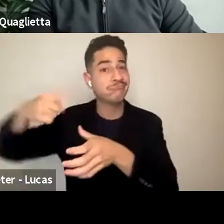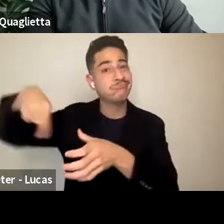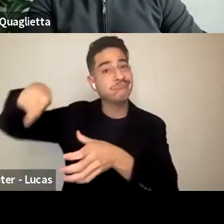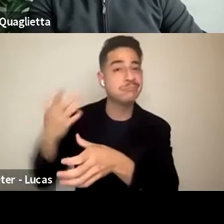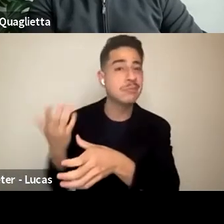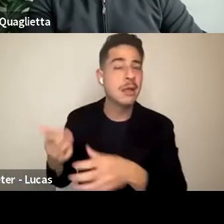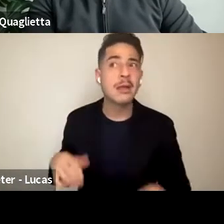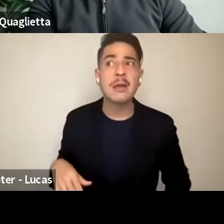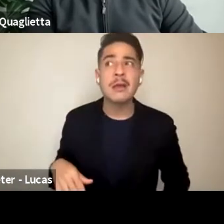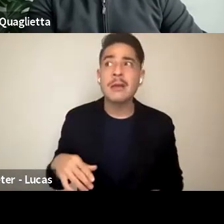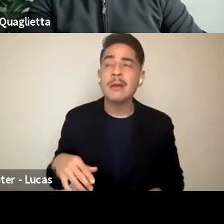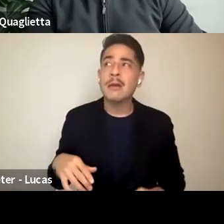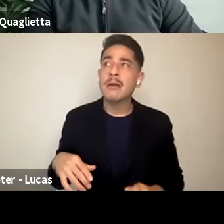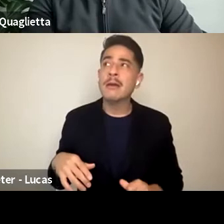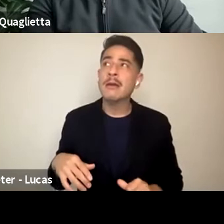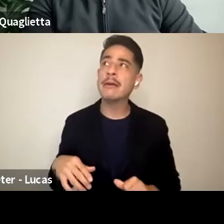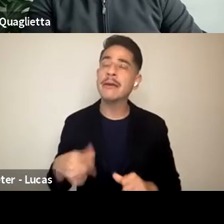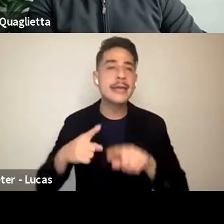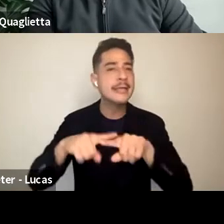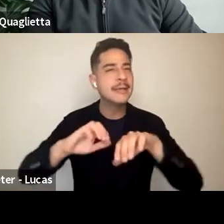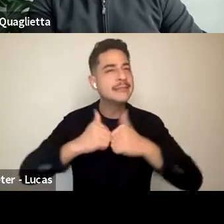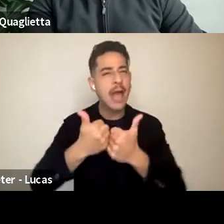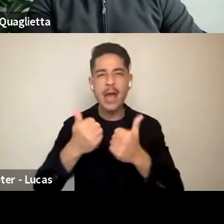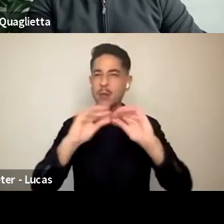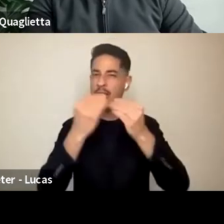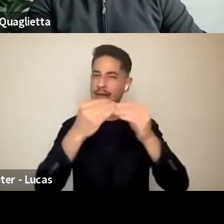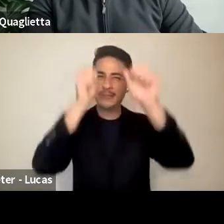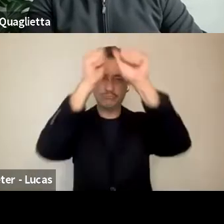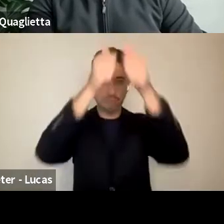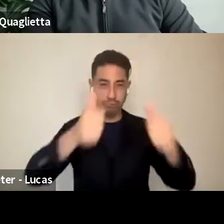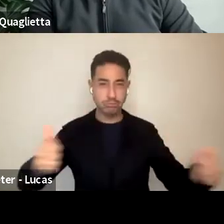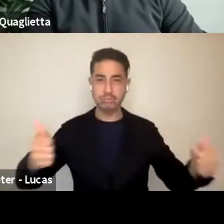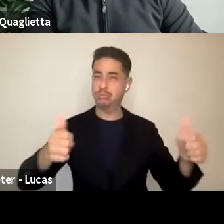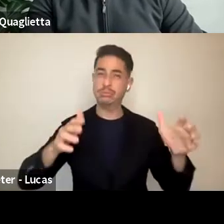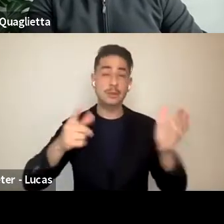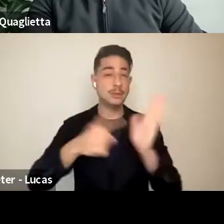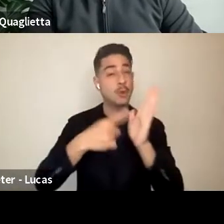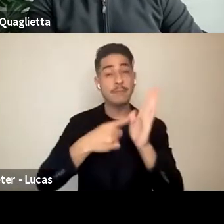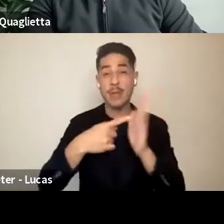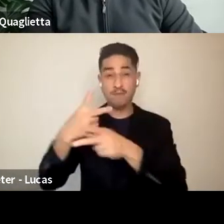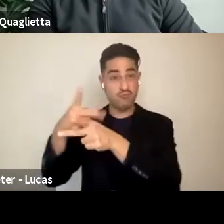a lot of times it just depends on how things are set up. But a lot of times product will have governance over marketing